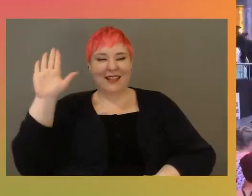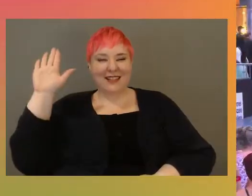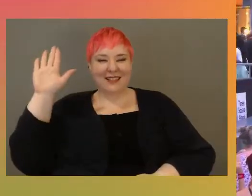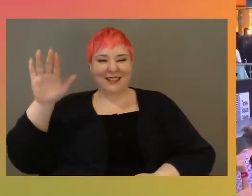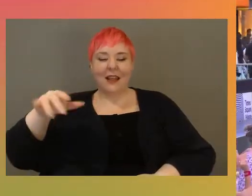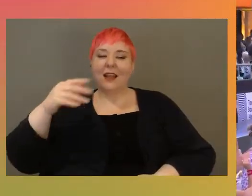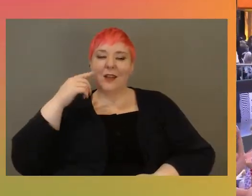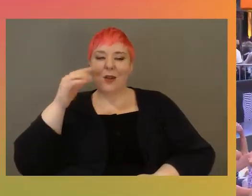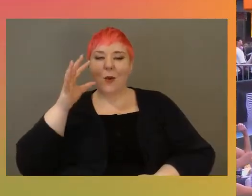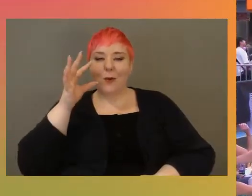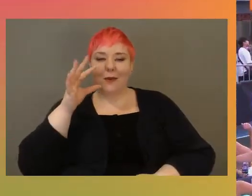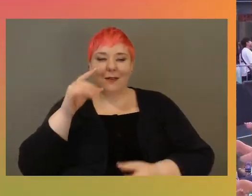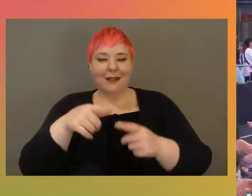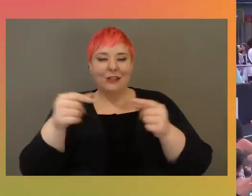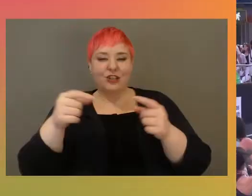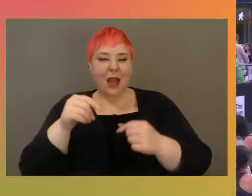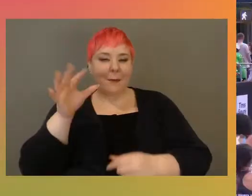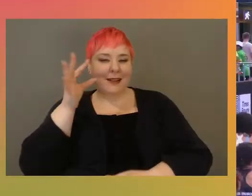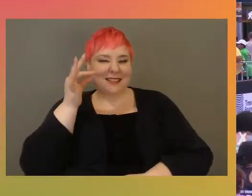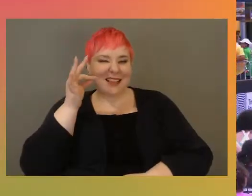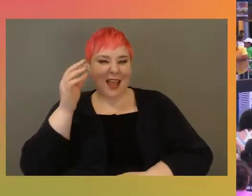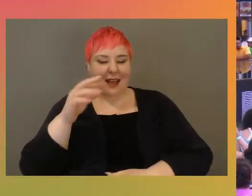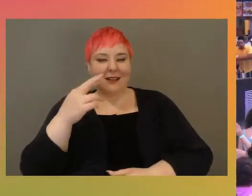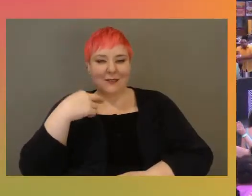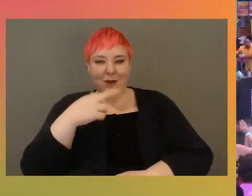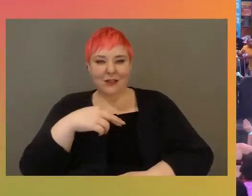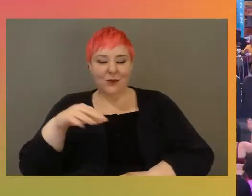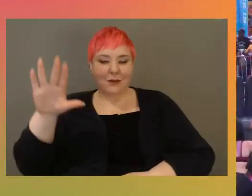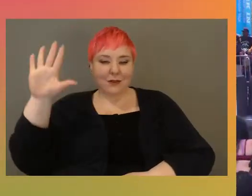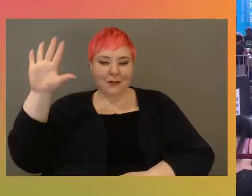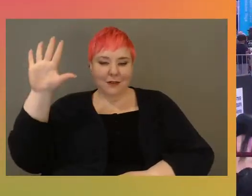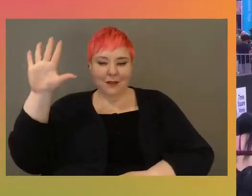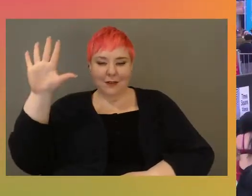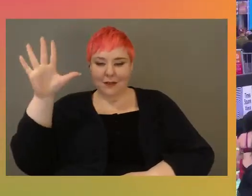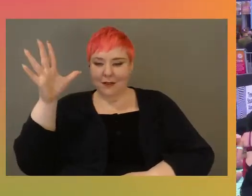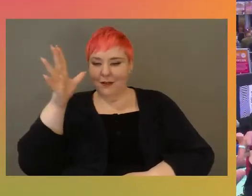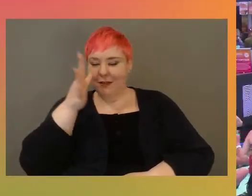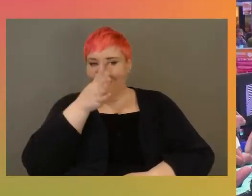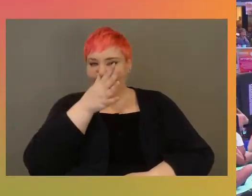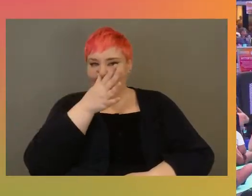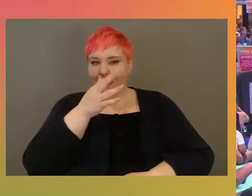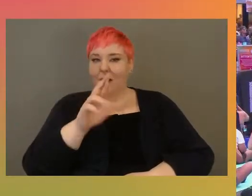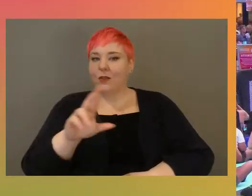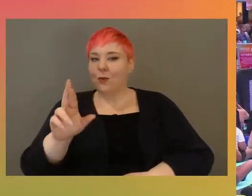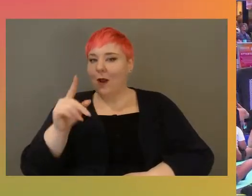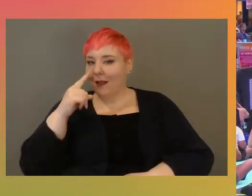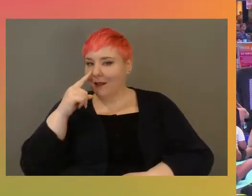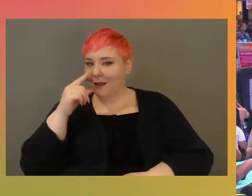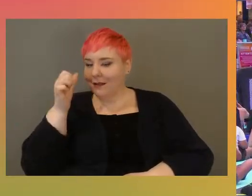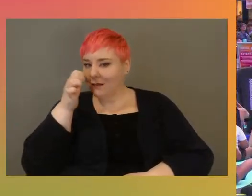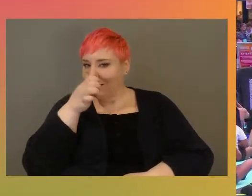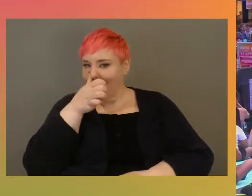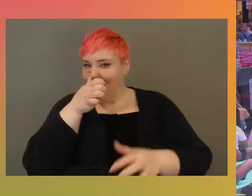TAKE YOUR RIGHT HAND, LIKE A